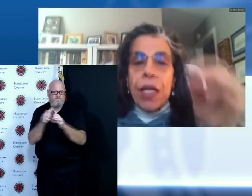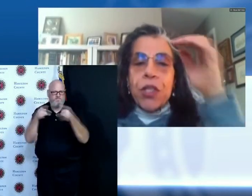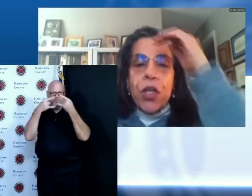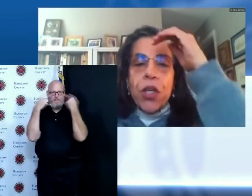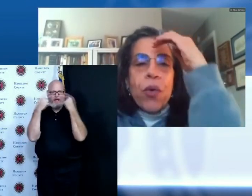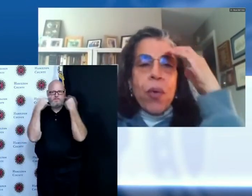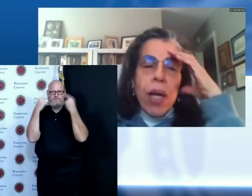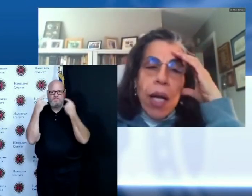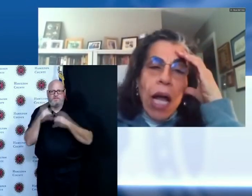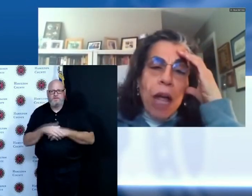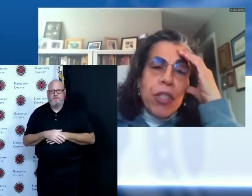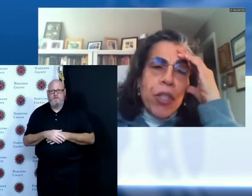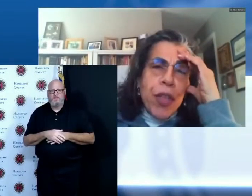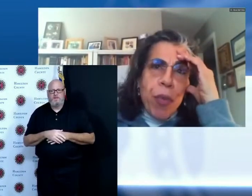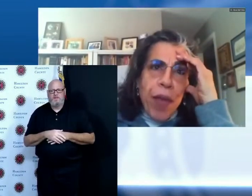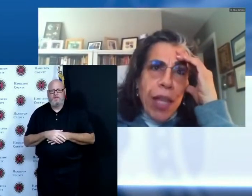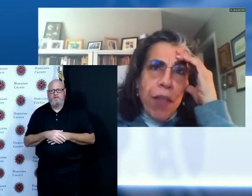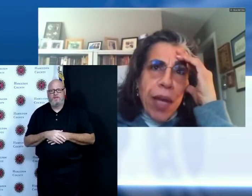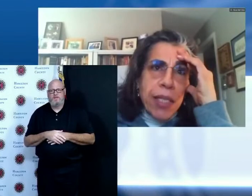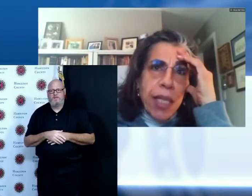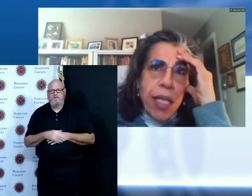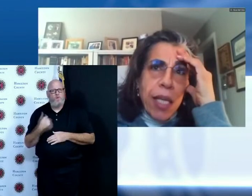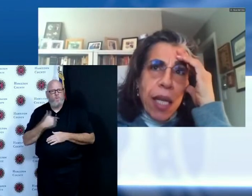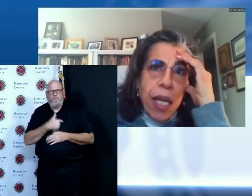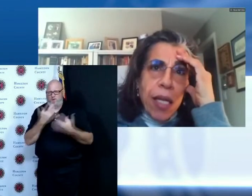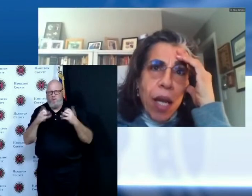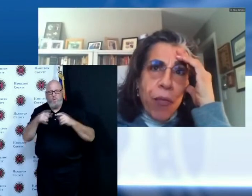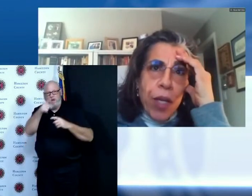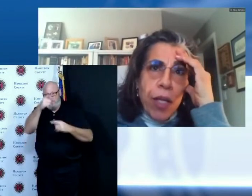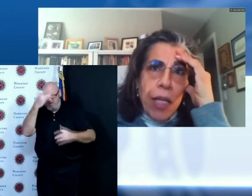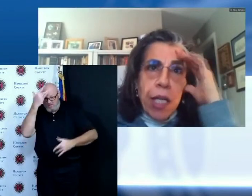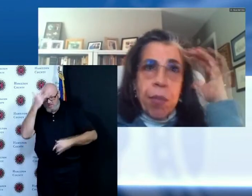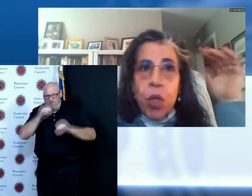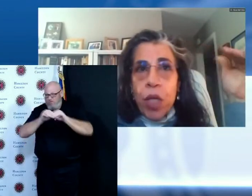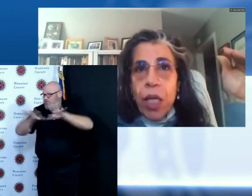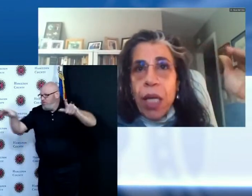that extensive report is actually on there so you can download it off of our Hamilton County website